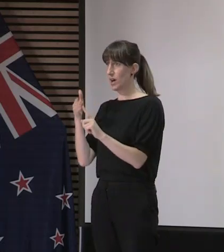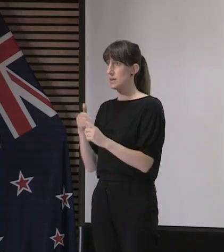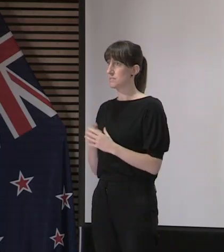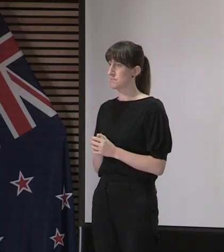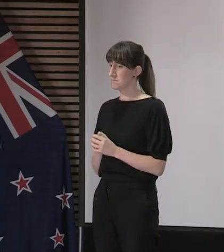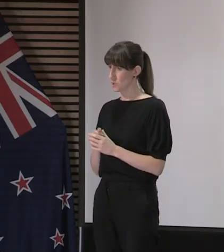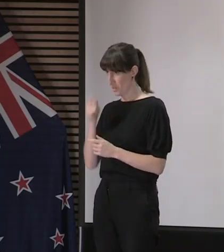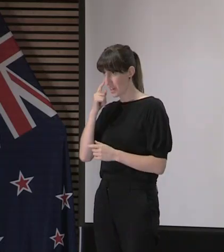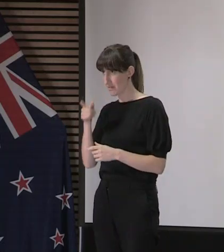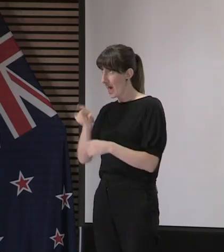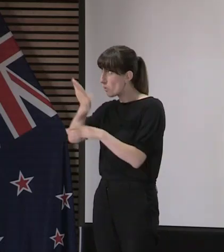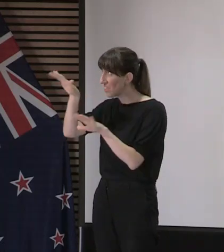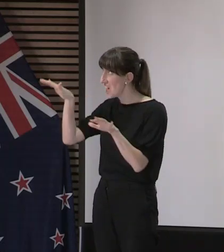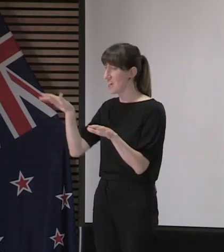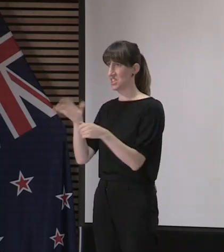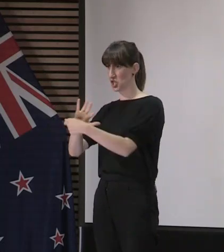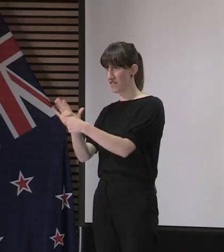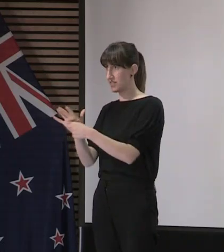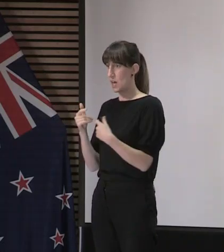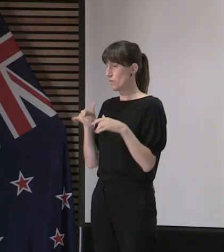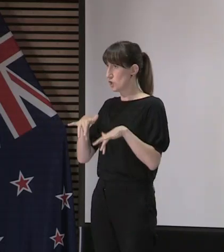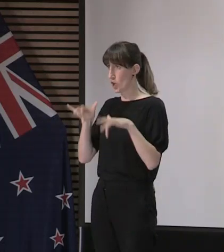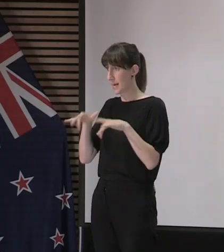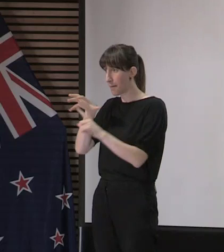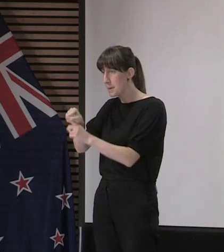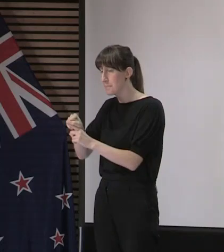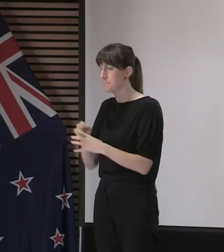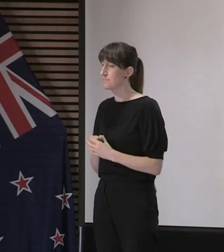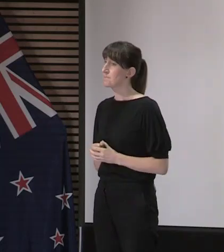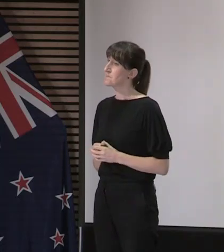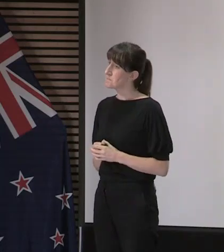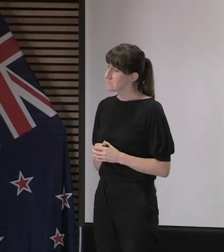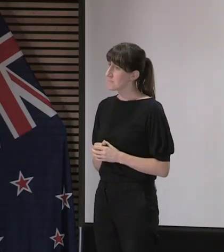think we've always understood that there would be other